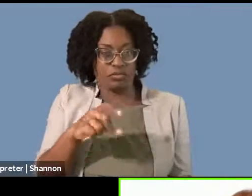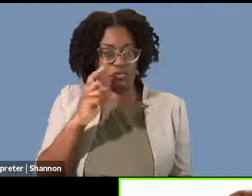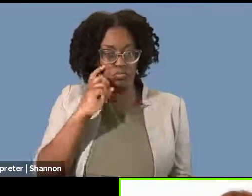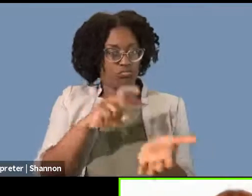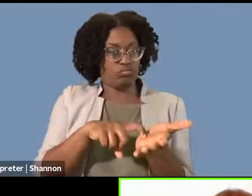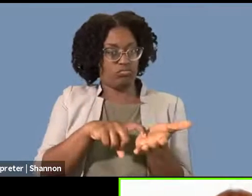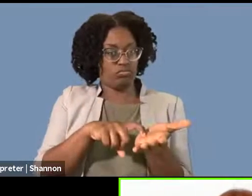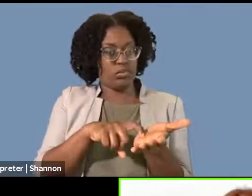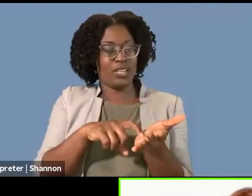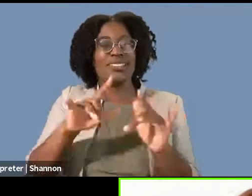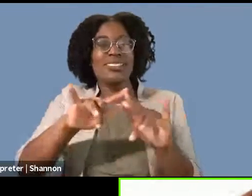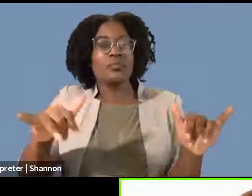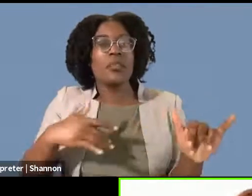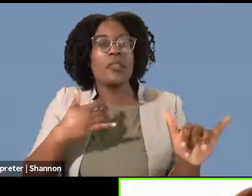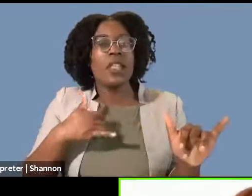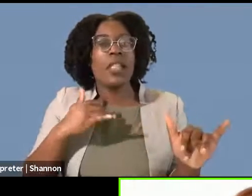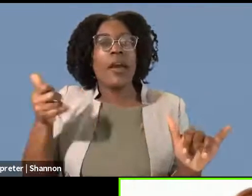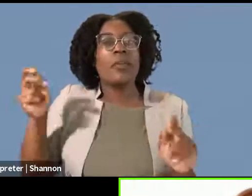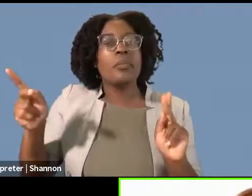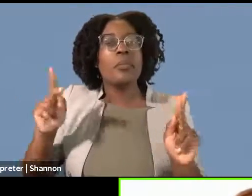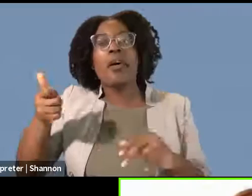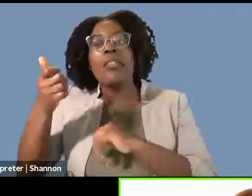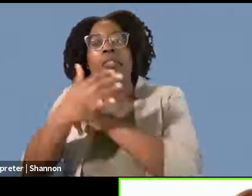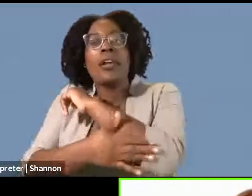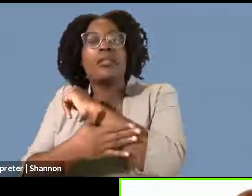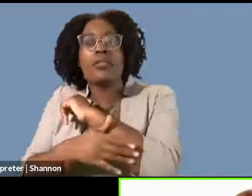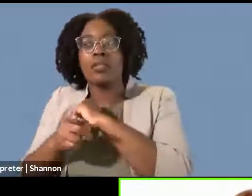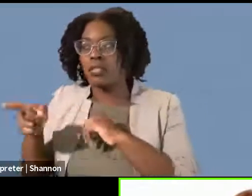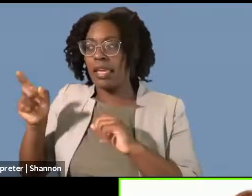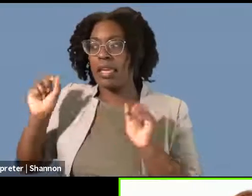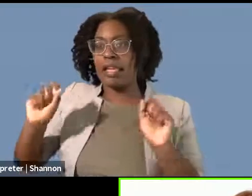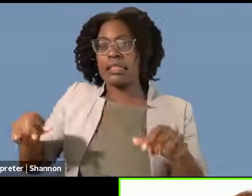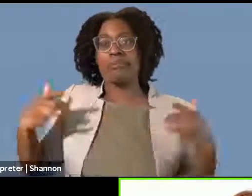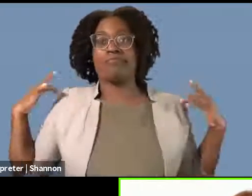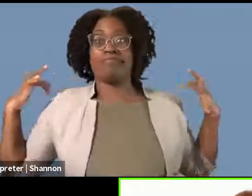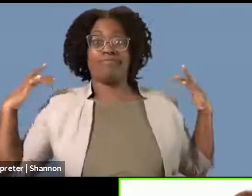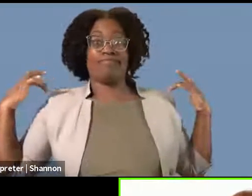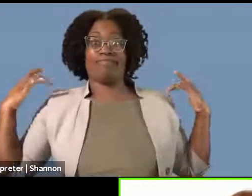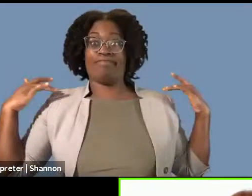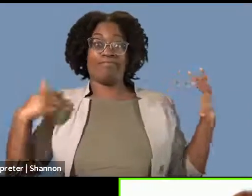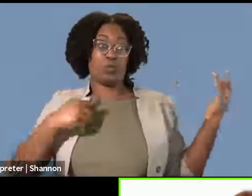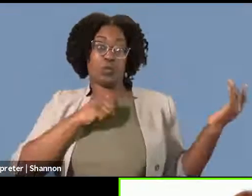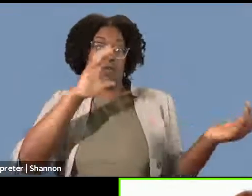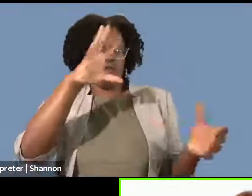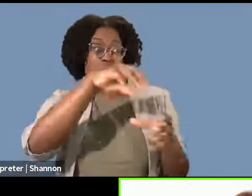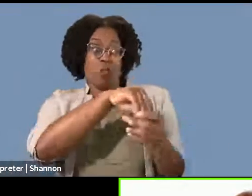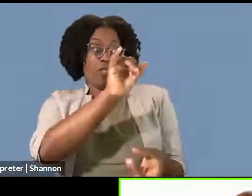conversation about OK. Well, really what happened and what is your collective responsibility.